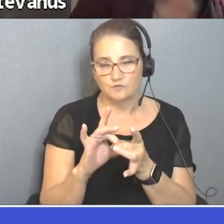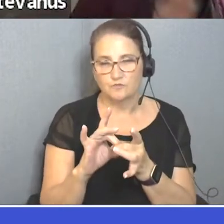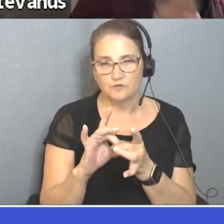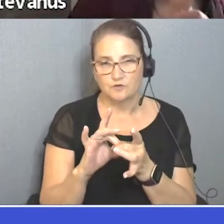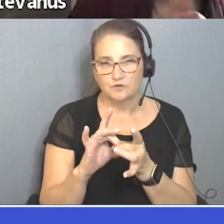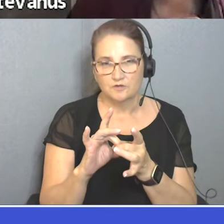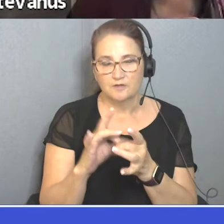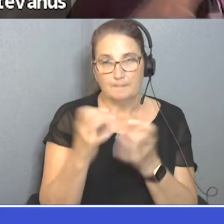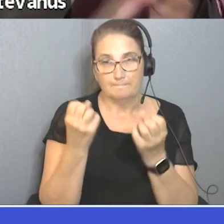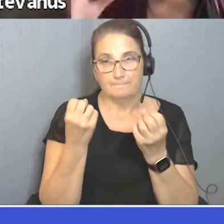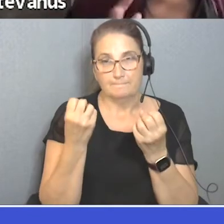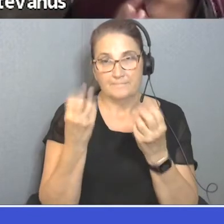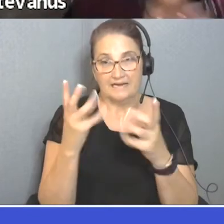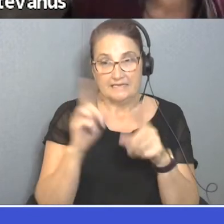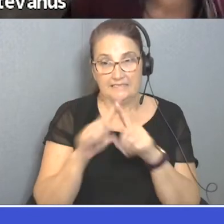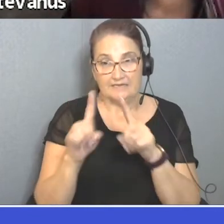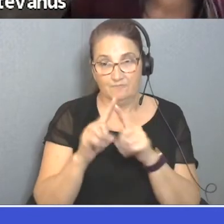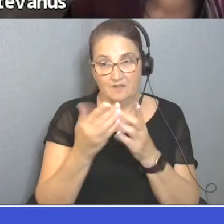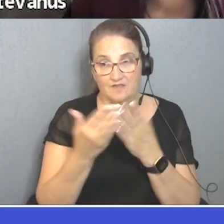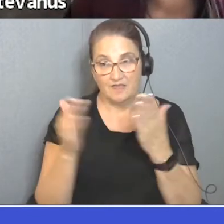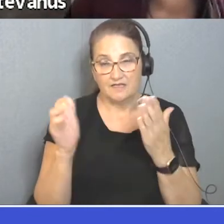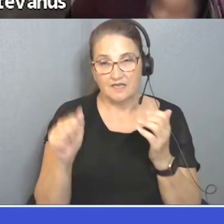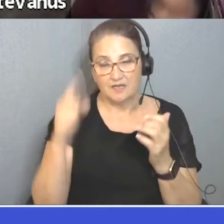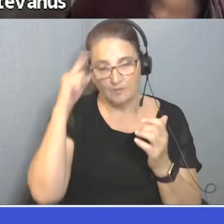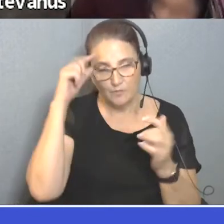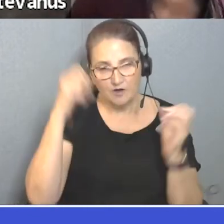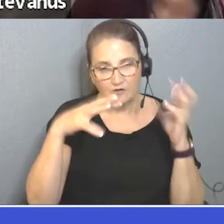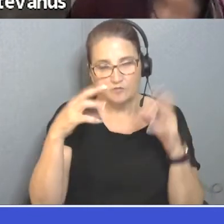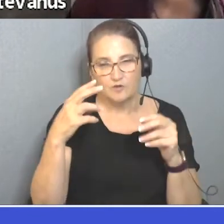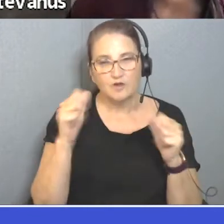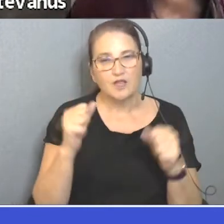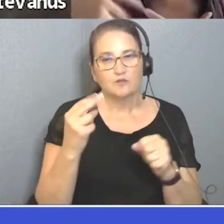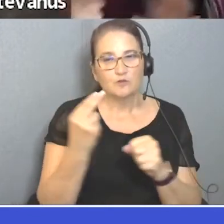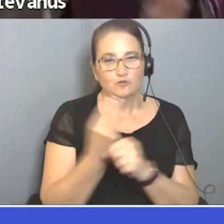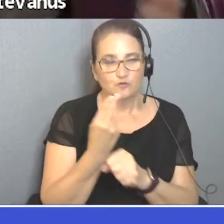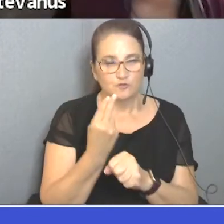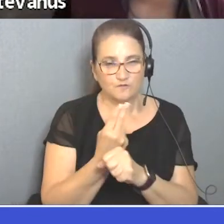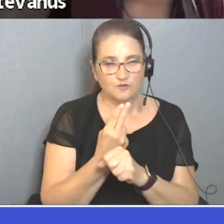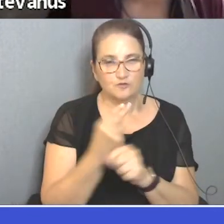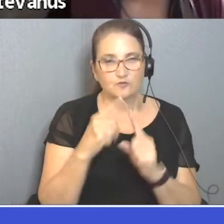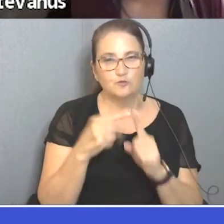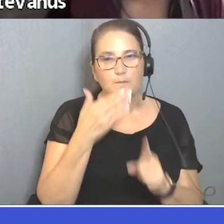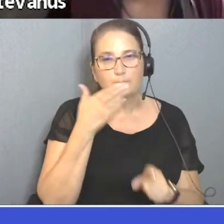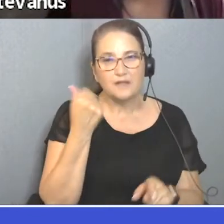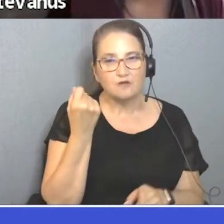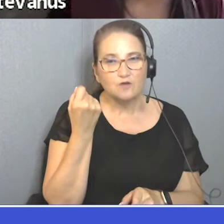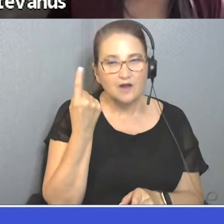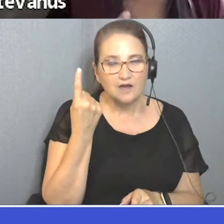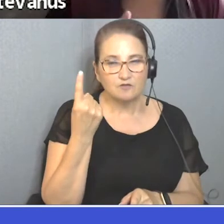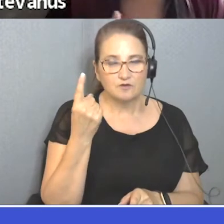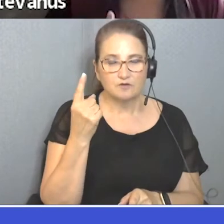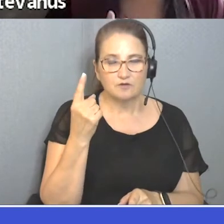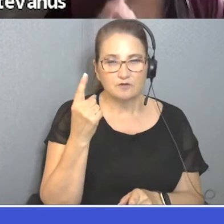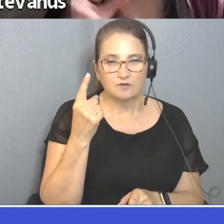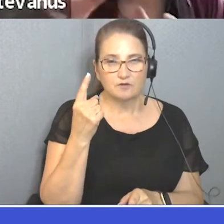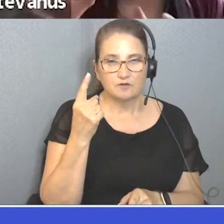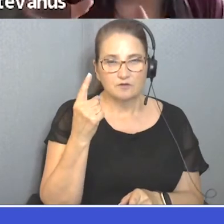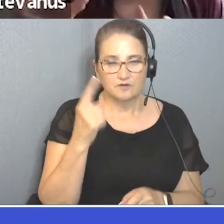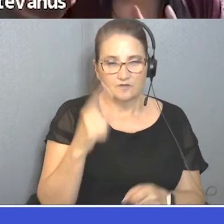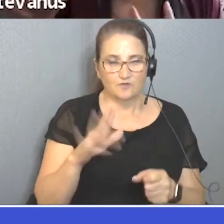skills, or relationships, so lots of different things you could brainstorm there, that could be useful to better understand